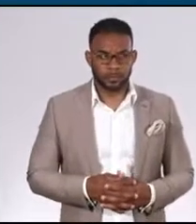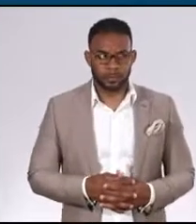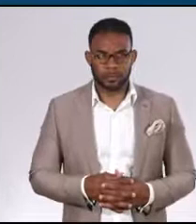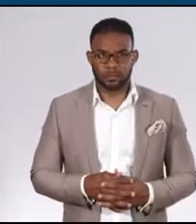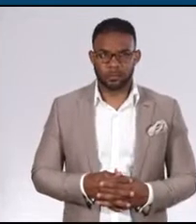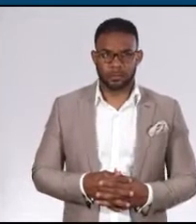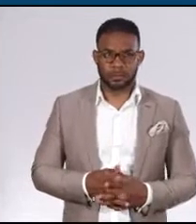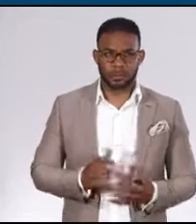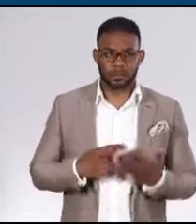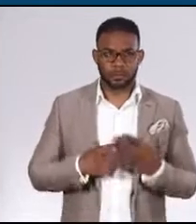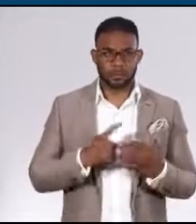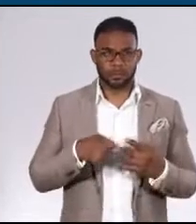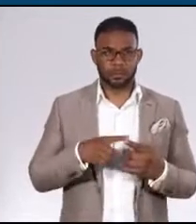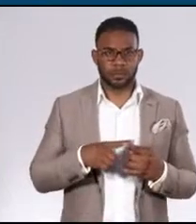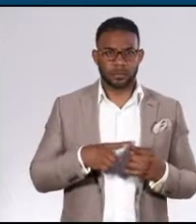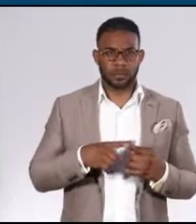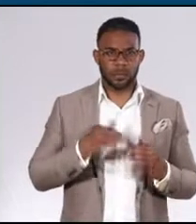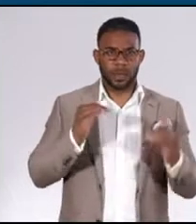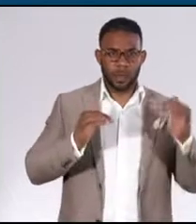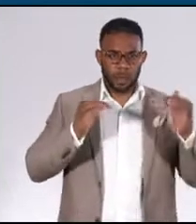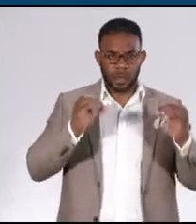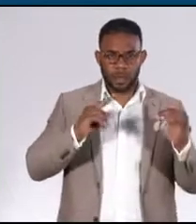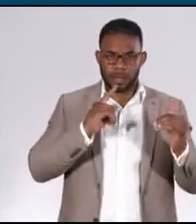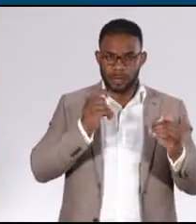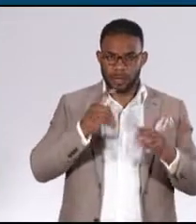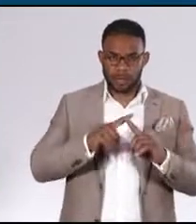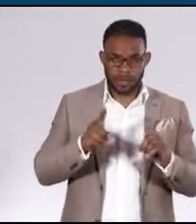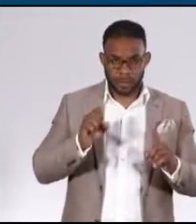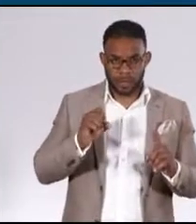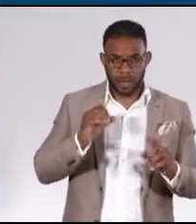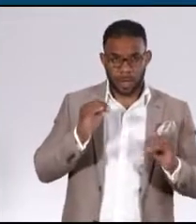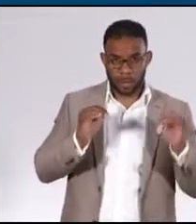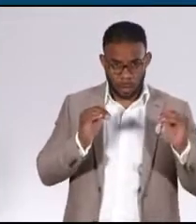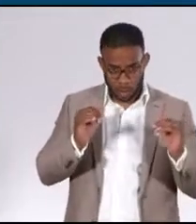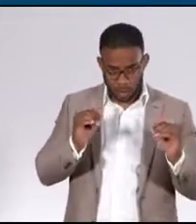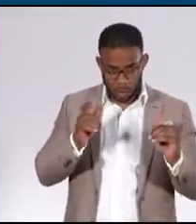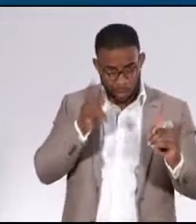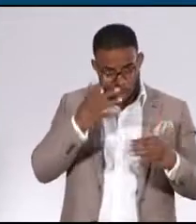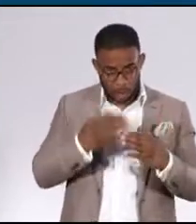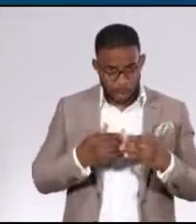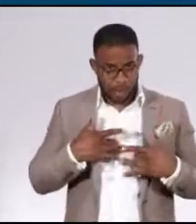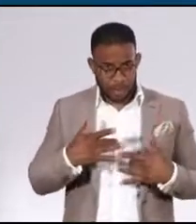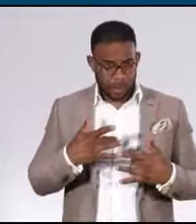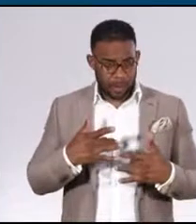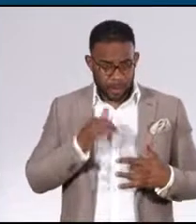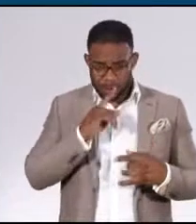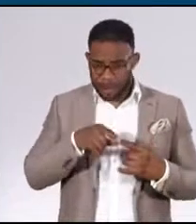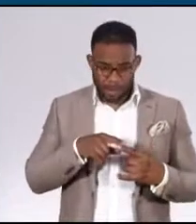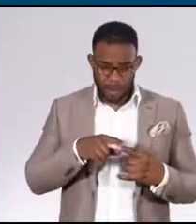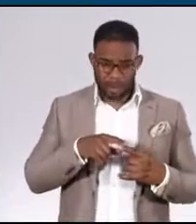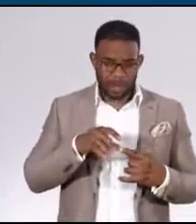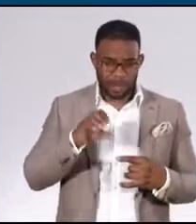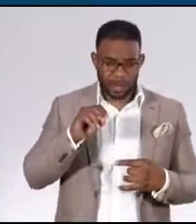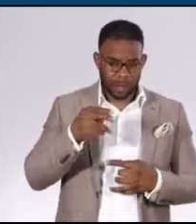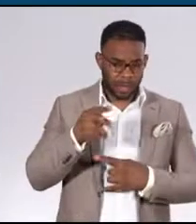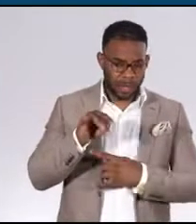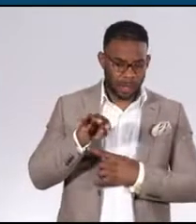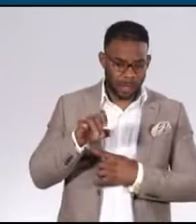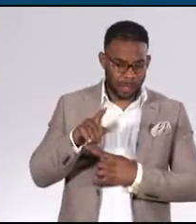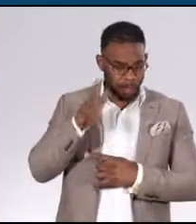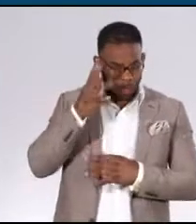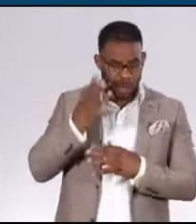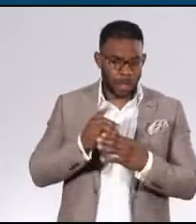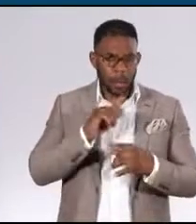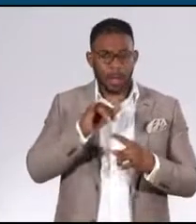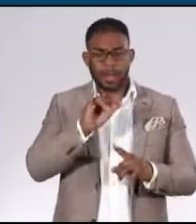When we talk, then about adults, though, it's a bit different. So adults who have hearing loss are typically not talking about congenital hearing losses, the hearing loss that for later in life,